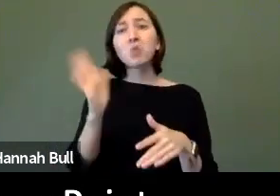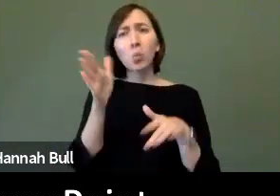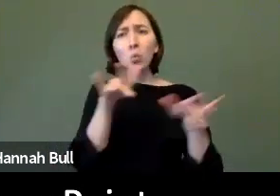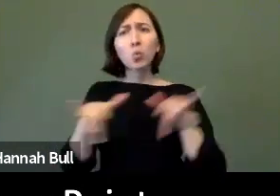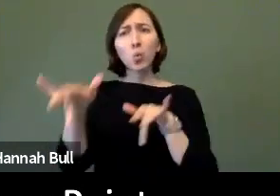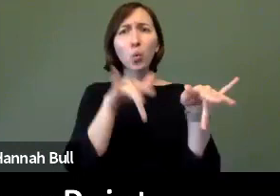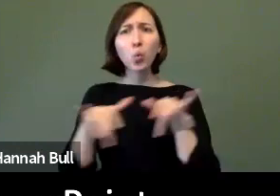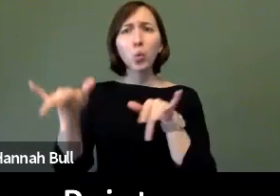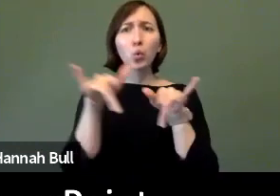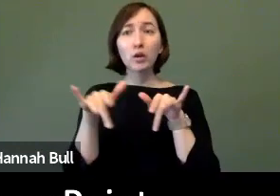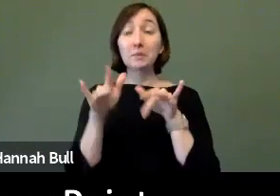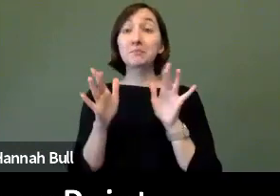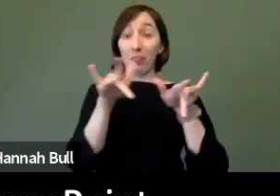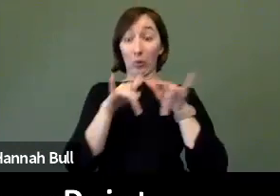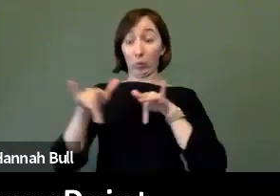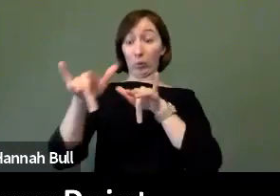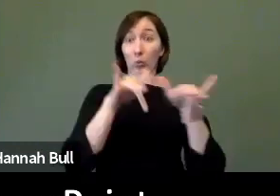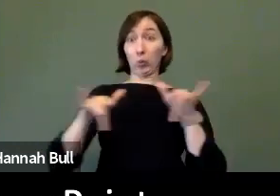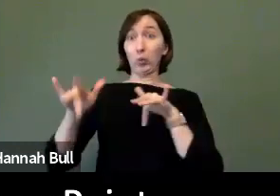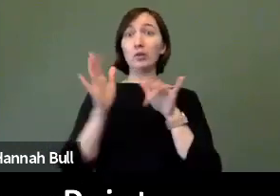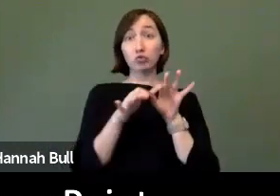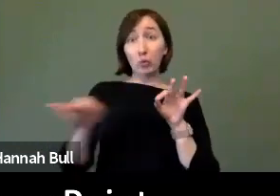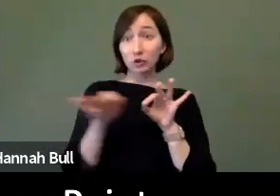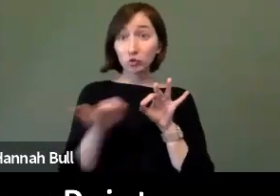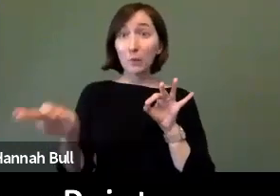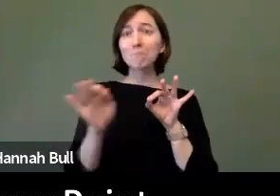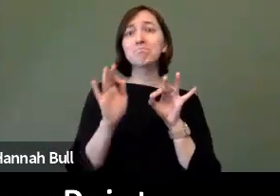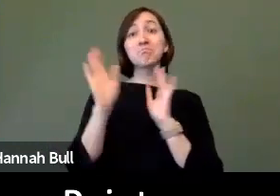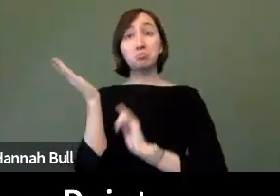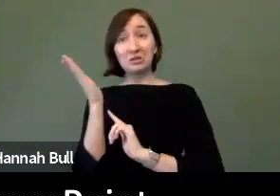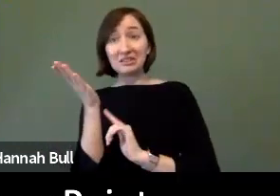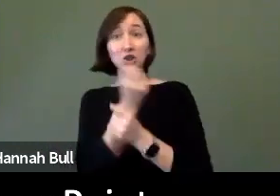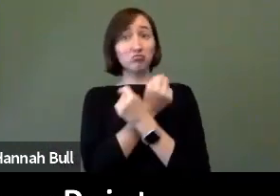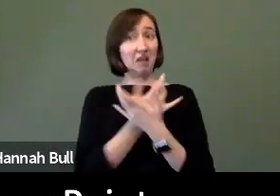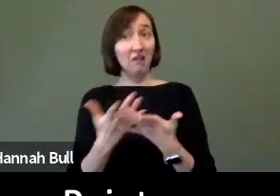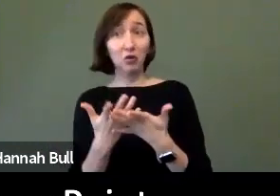The webinar recording, transcript and accessible presentation and anything else that needs to be wrapped up